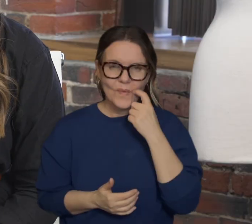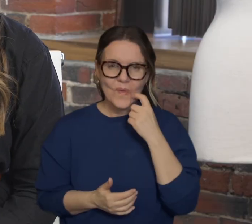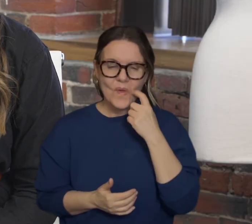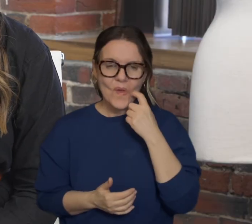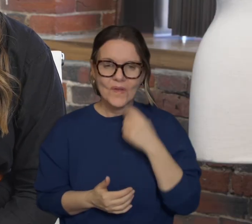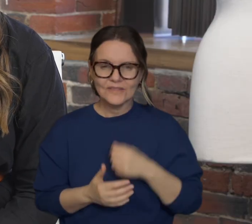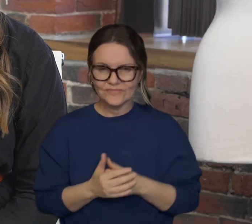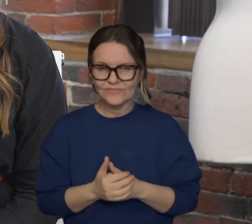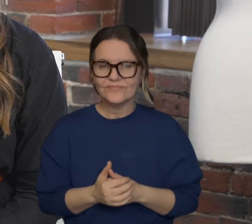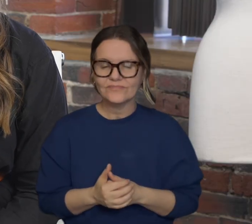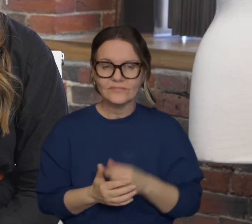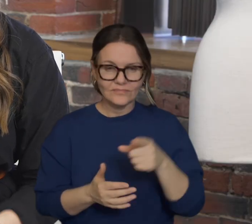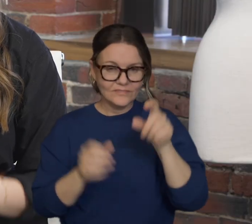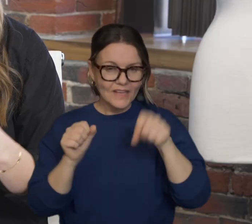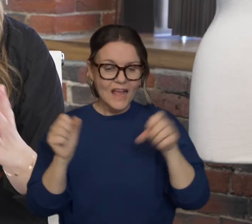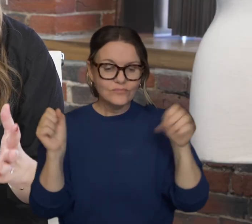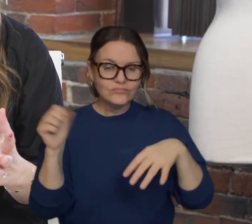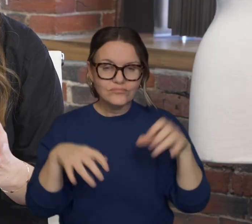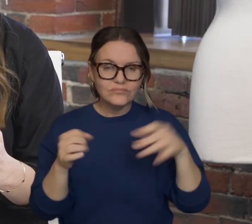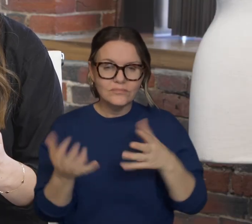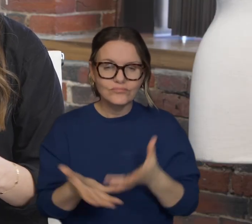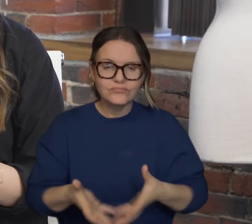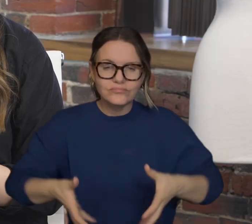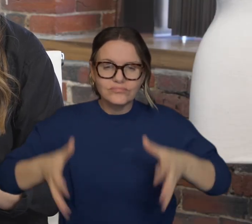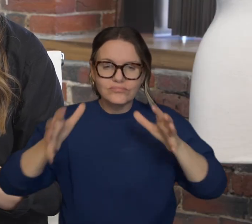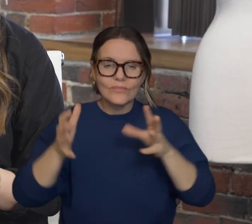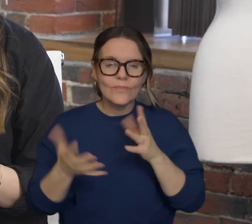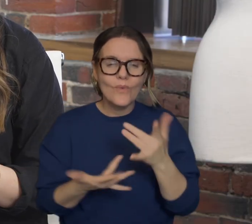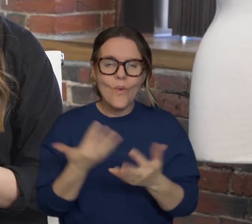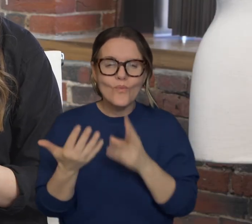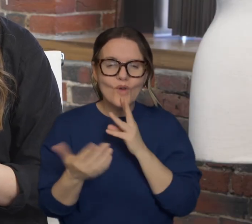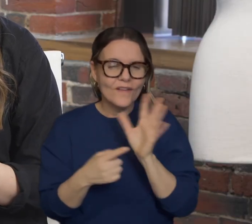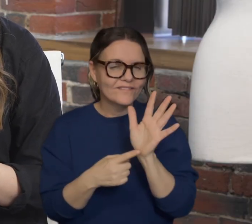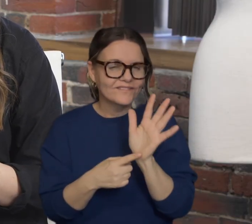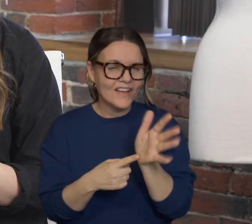to sanitize your pieces it's just once daily so find a time of the day that fits with your